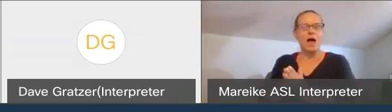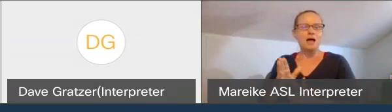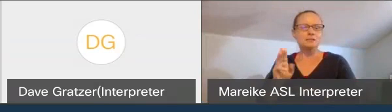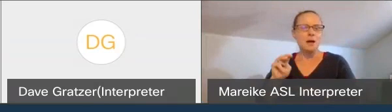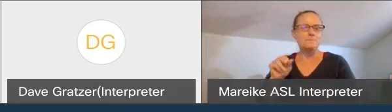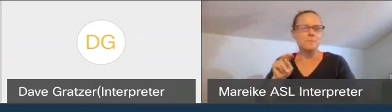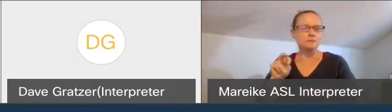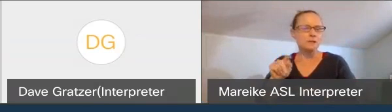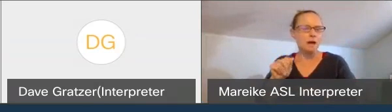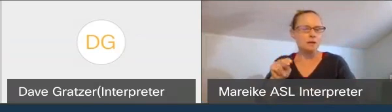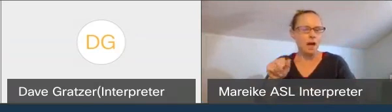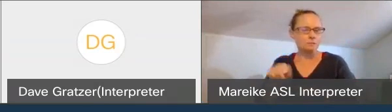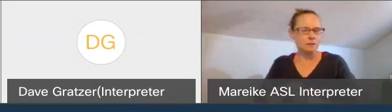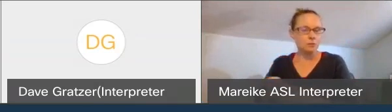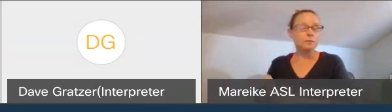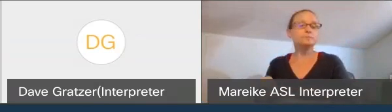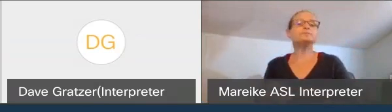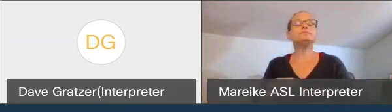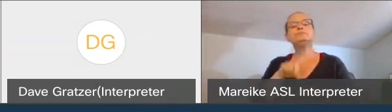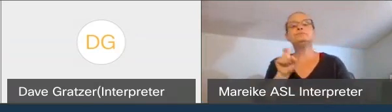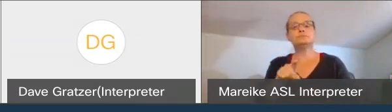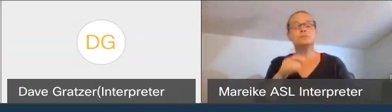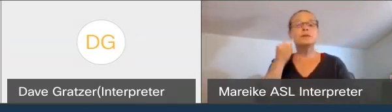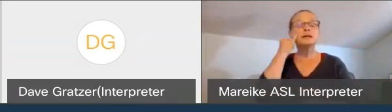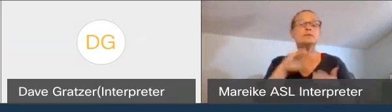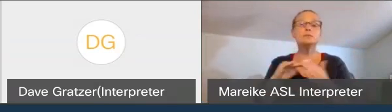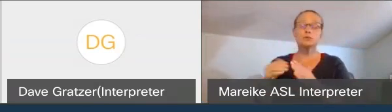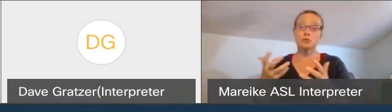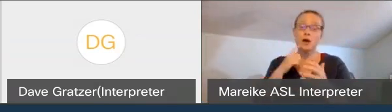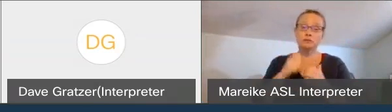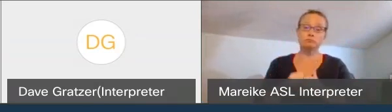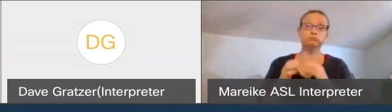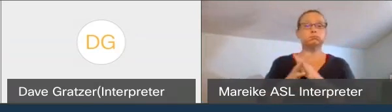Um, so if a community wants to start a similar program,